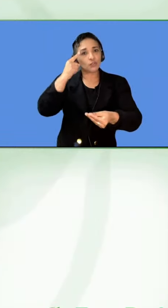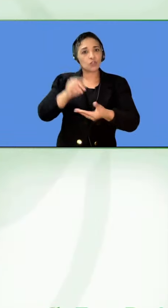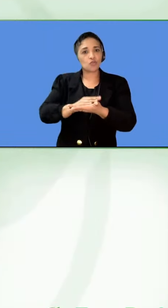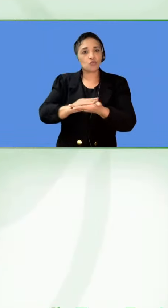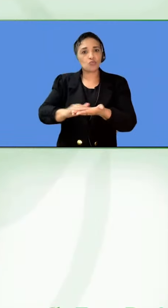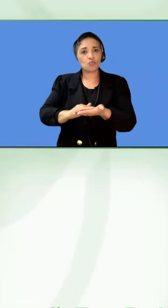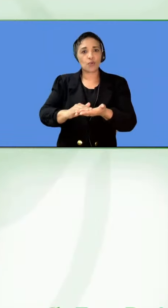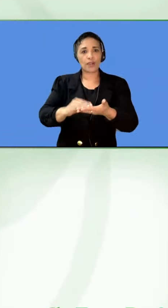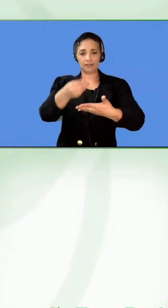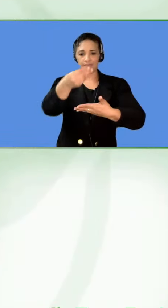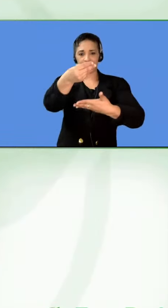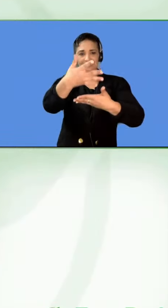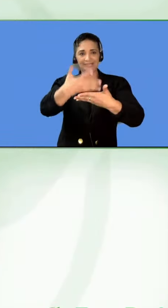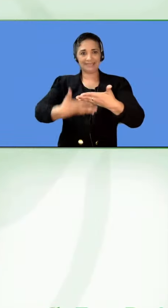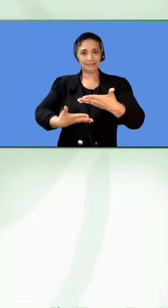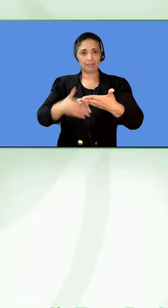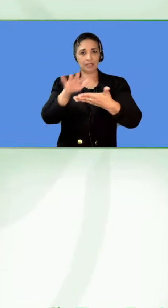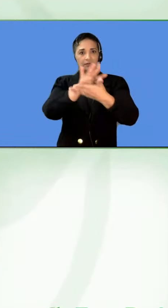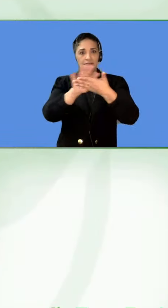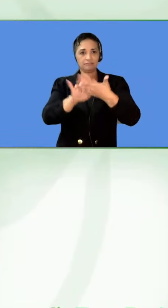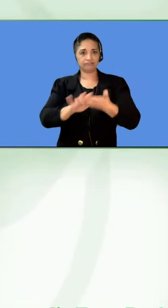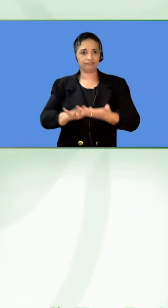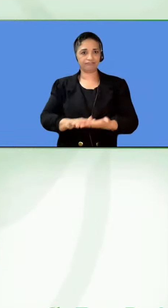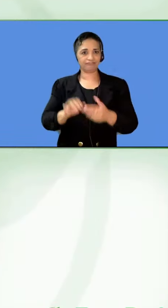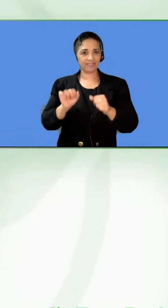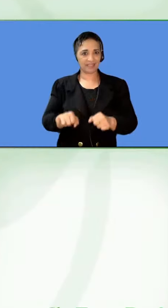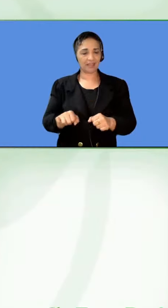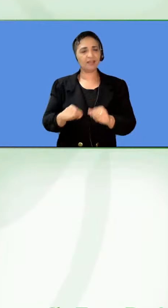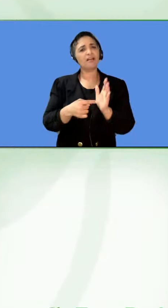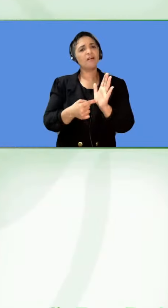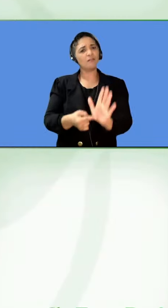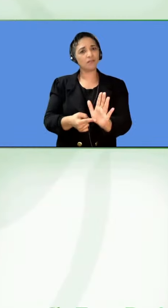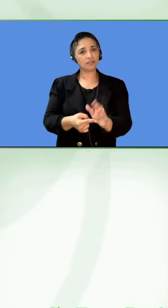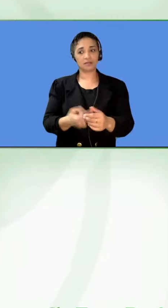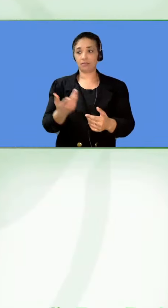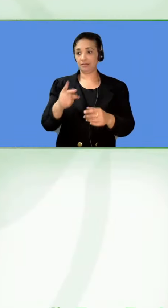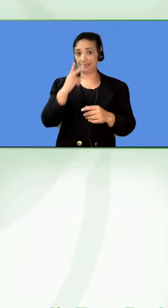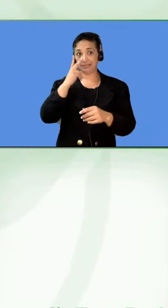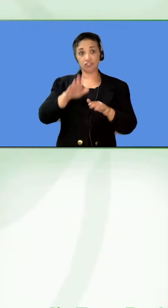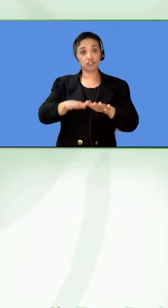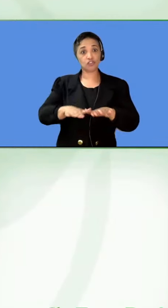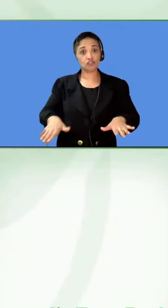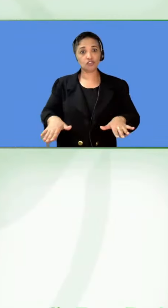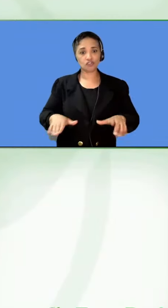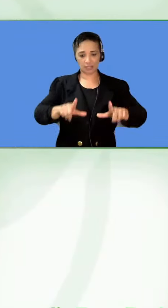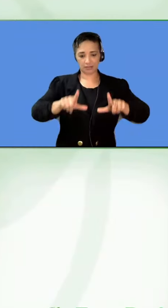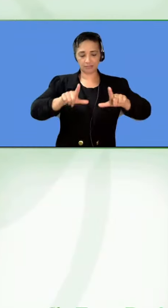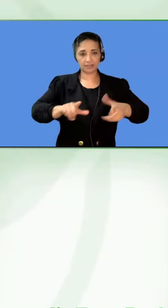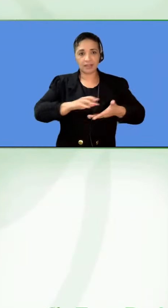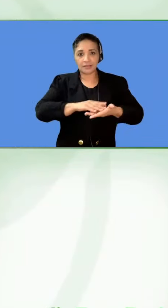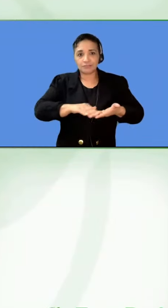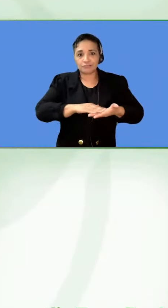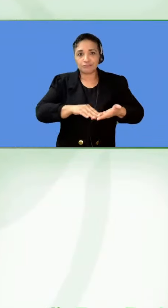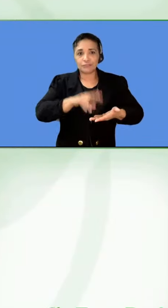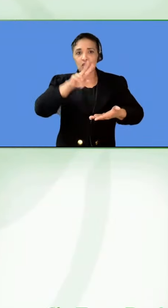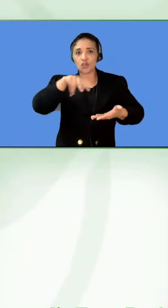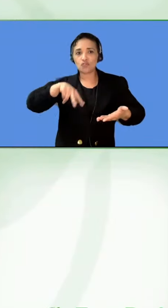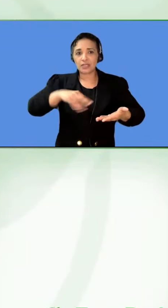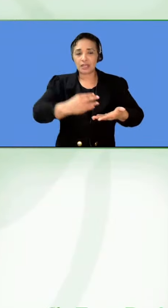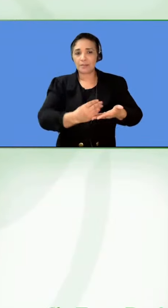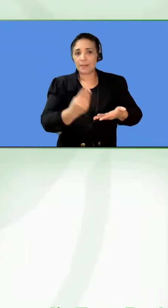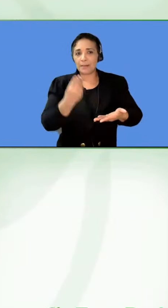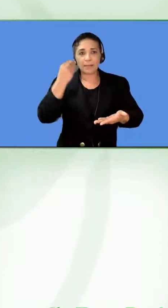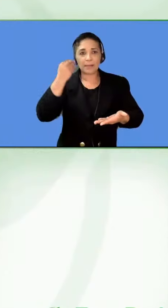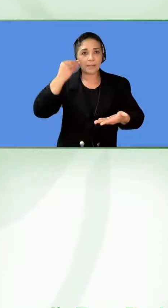We saw, for example, the child exploring an orbit reader in that film.